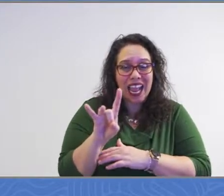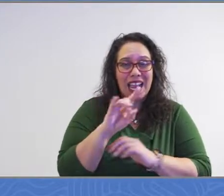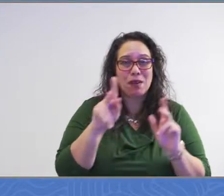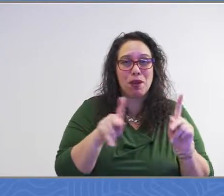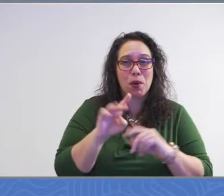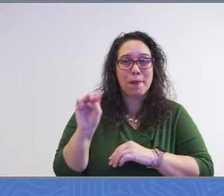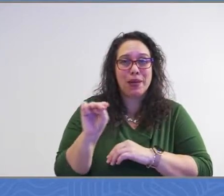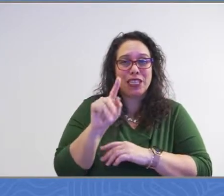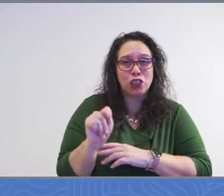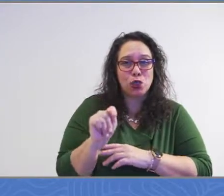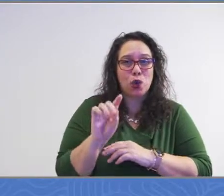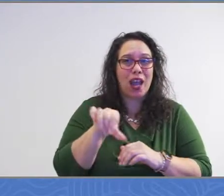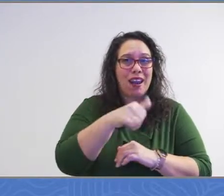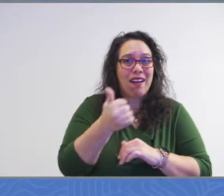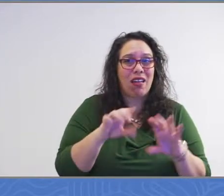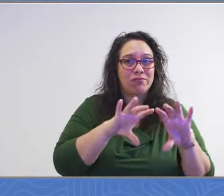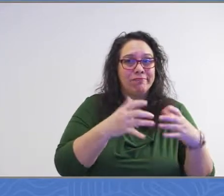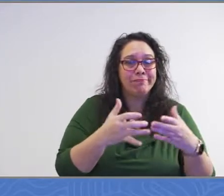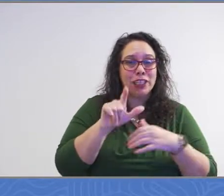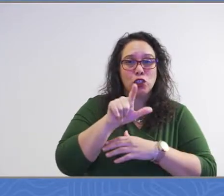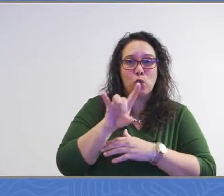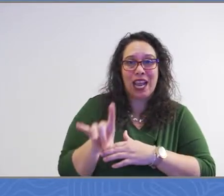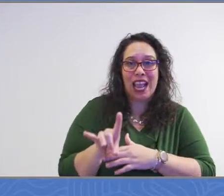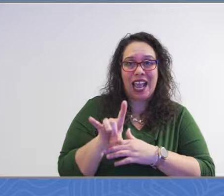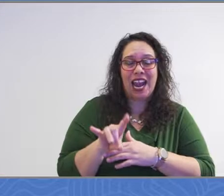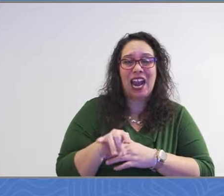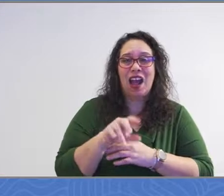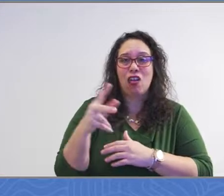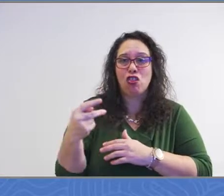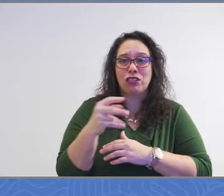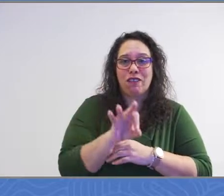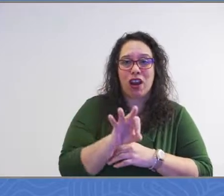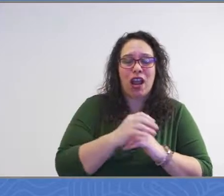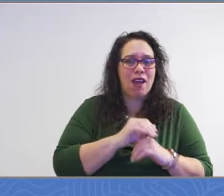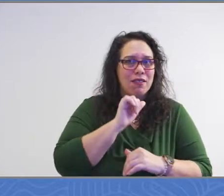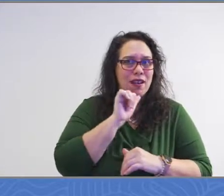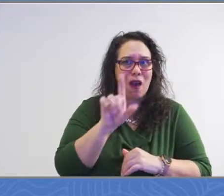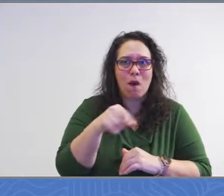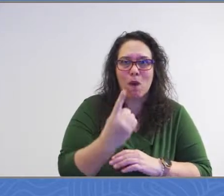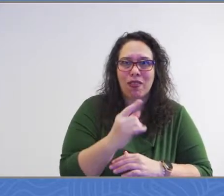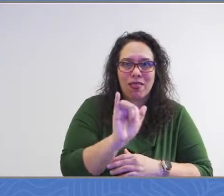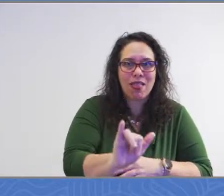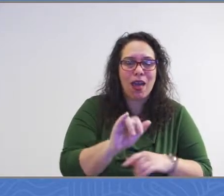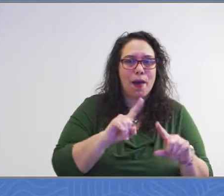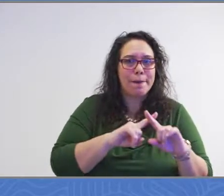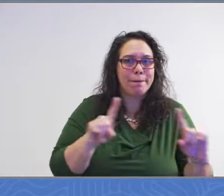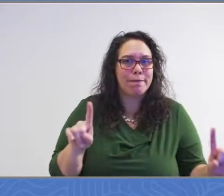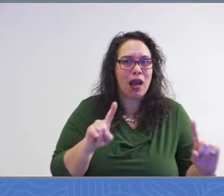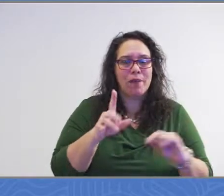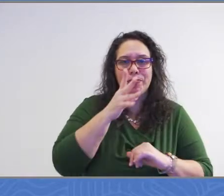and then another set of 28 individuals on Thursday, Friday, not to mention parents, bus drivers, service providers